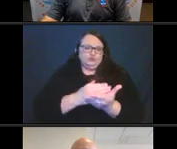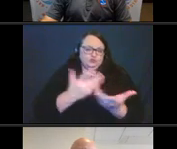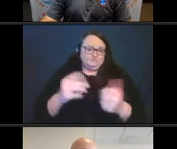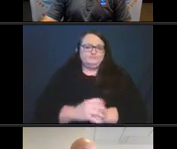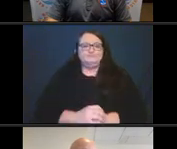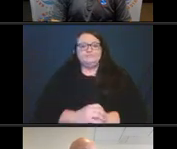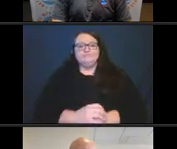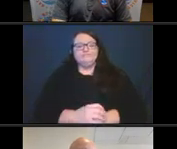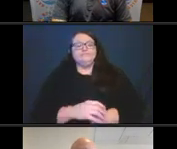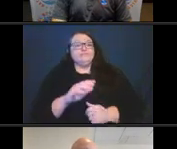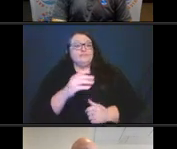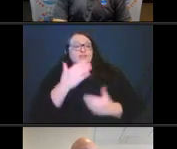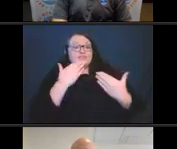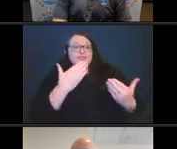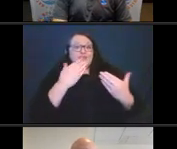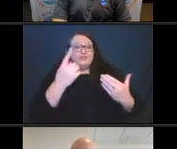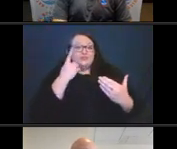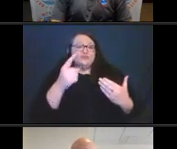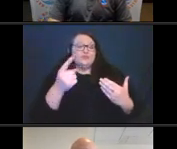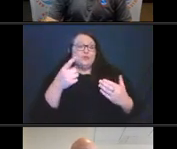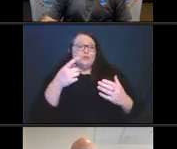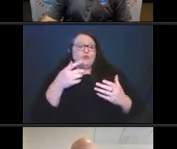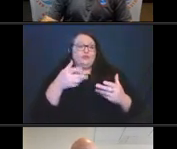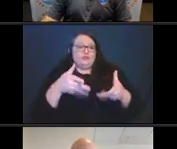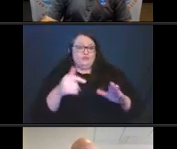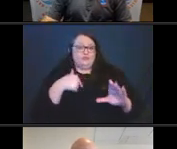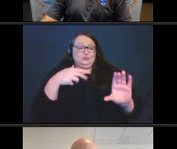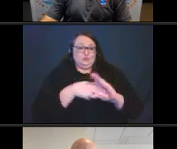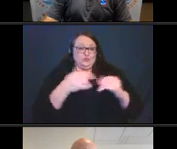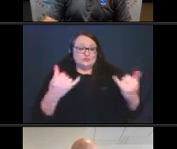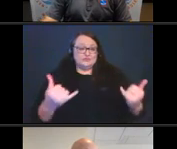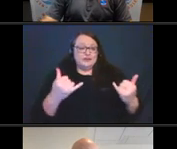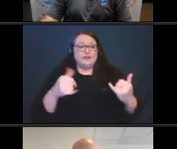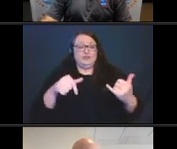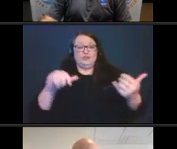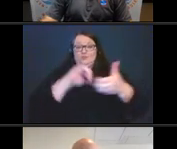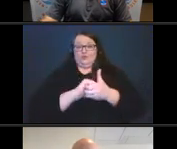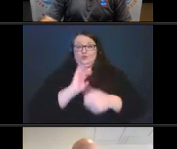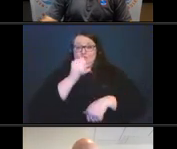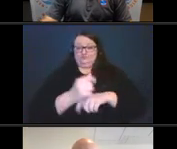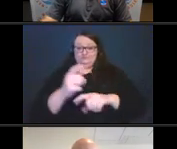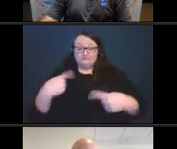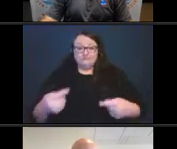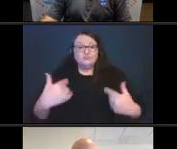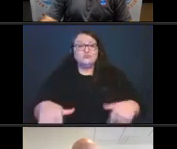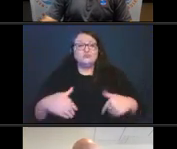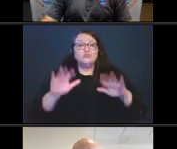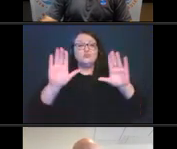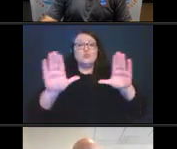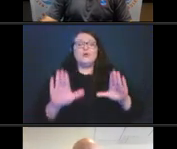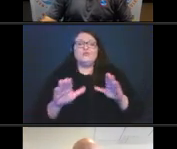we've had here, Michelle. It's been a wonderful working relationship, and eager to continue